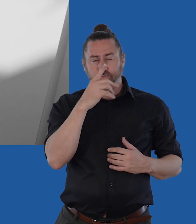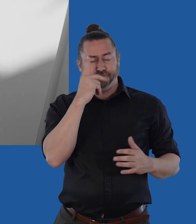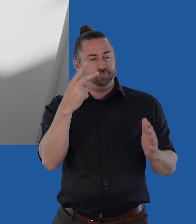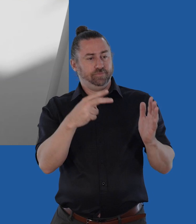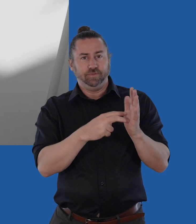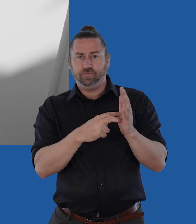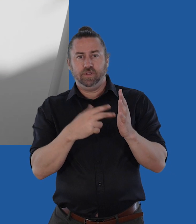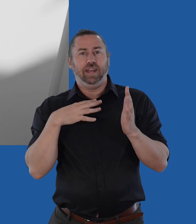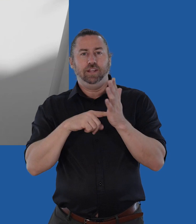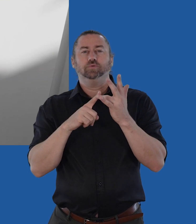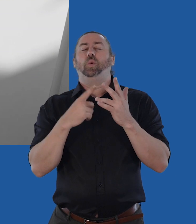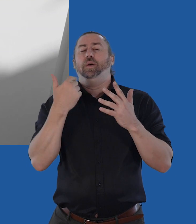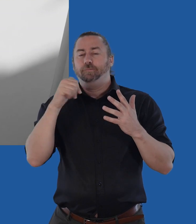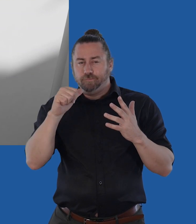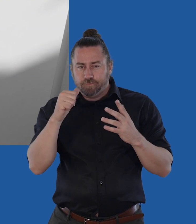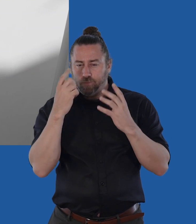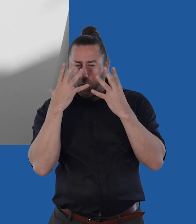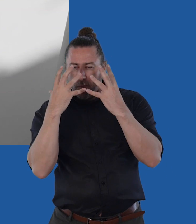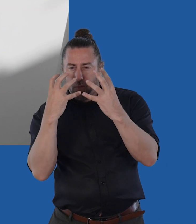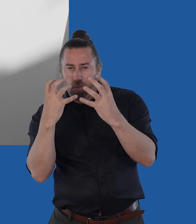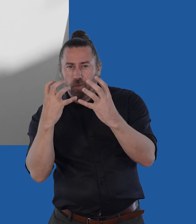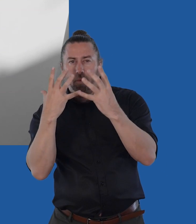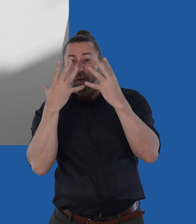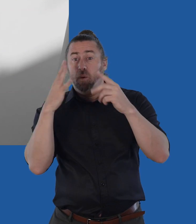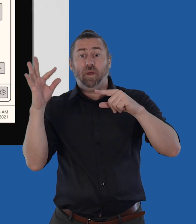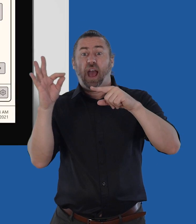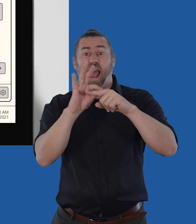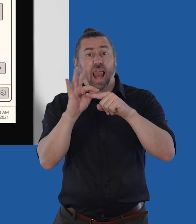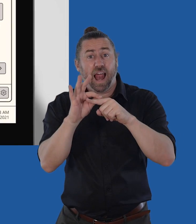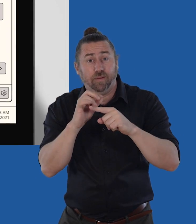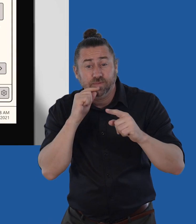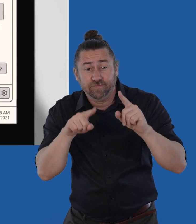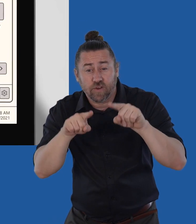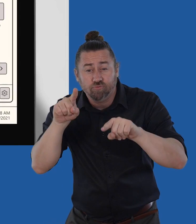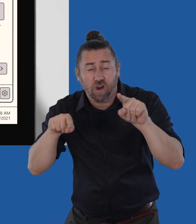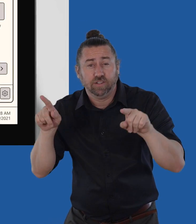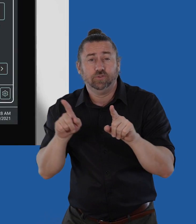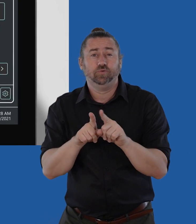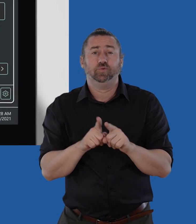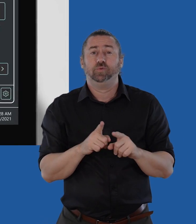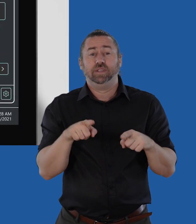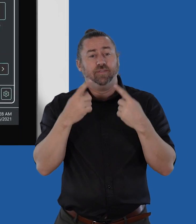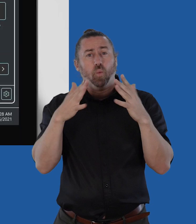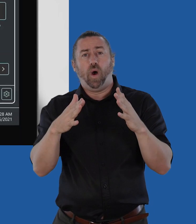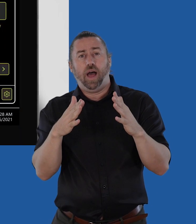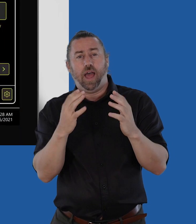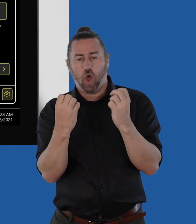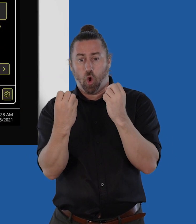We are introducing them with new, beautiful colorways, a range of different contrast intensities.